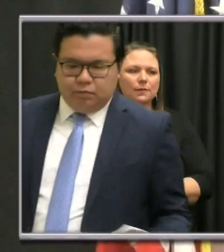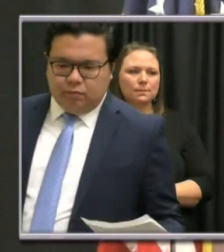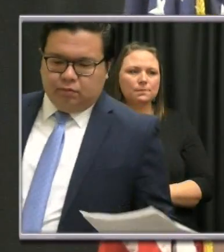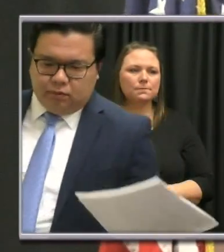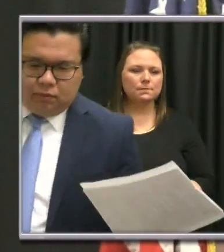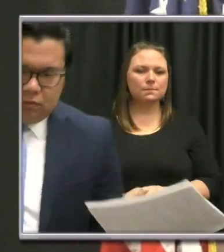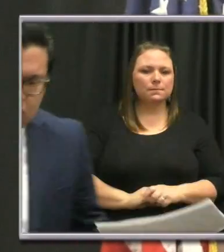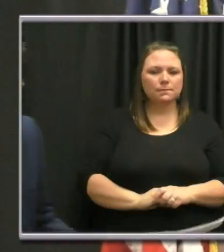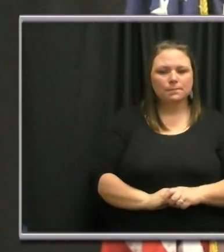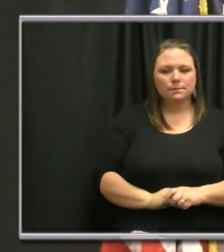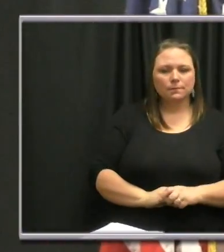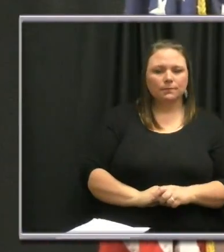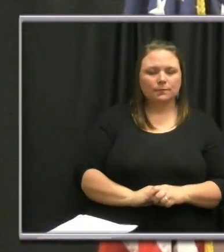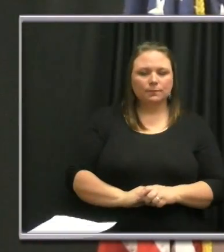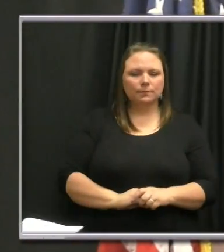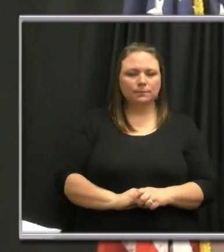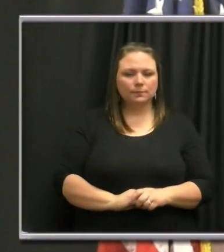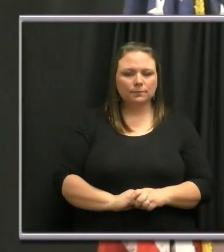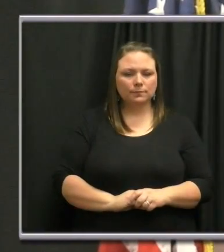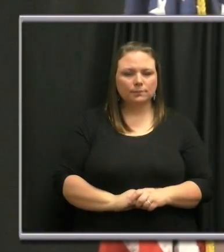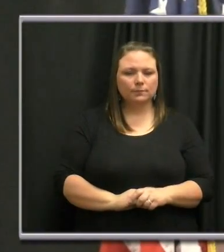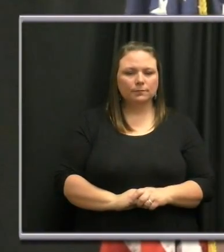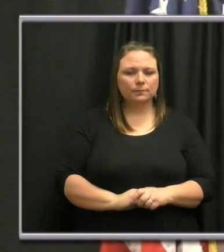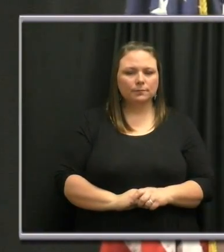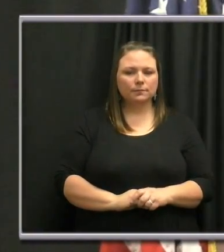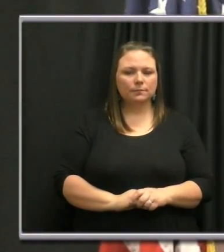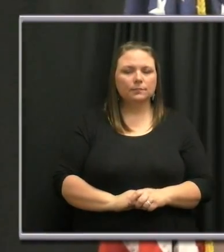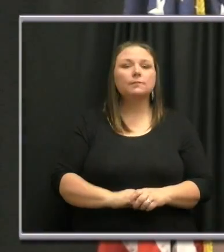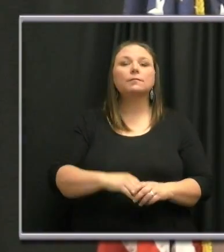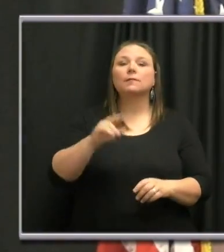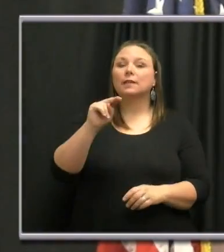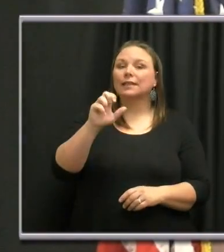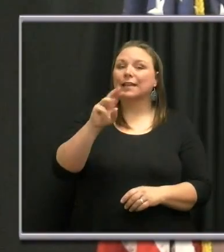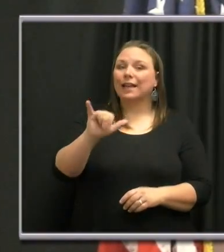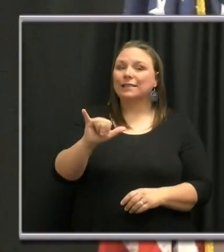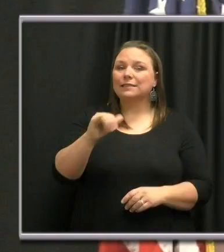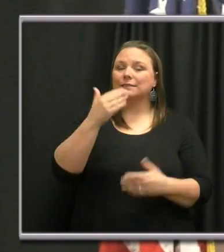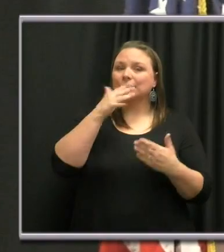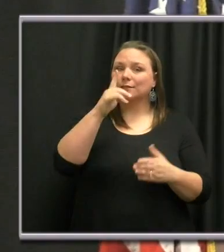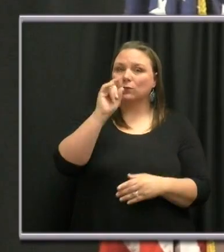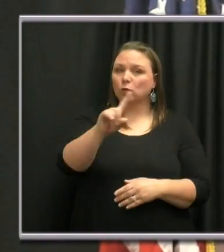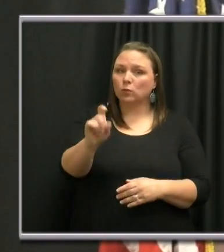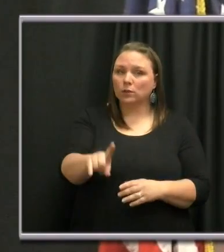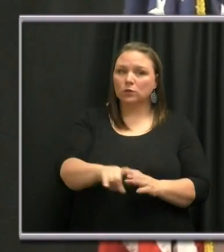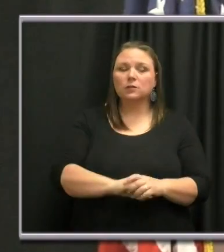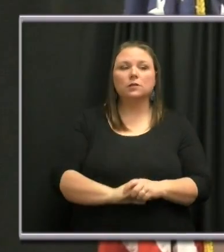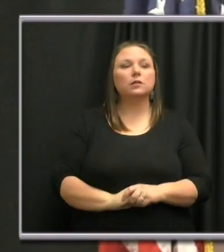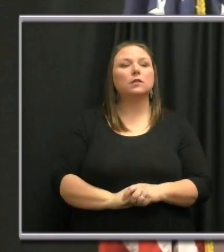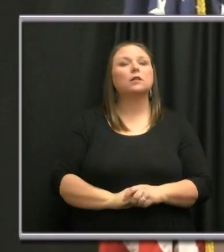DIFFERENT GROUNDS IN THE LAYOUT. SURE YOUR GROUND I'M